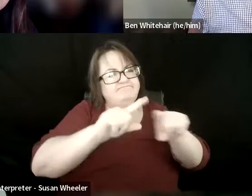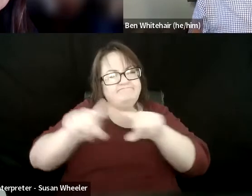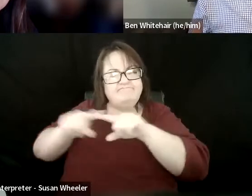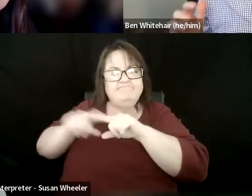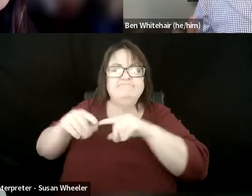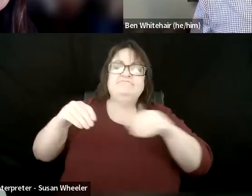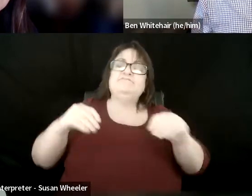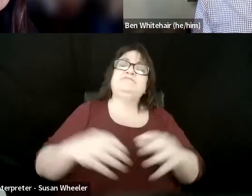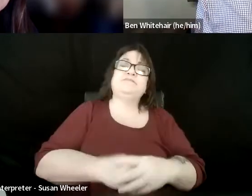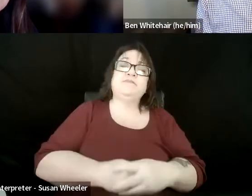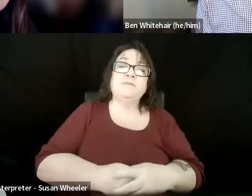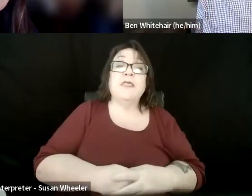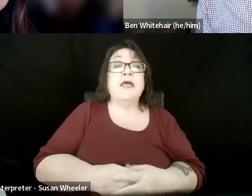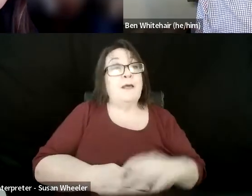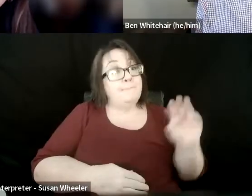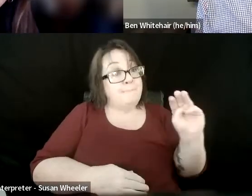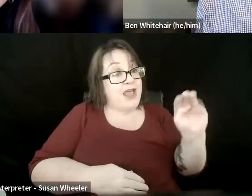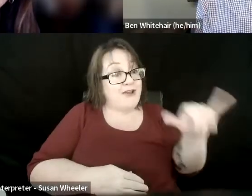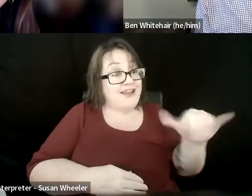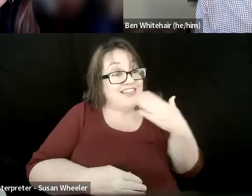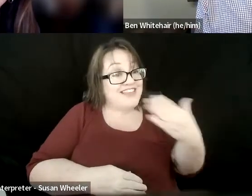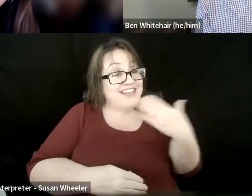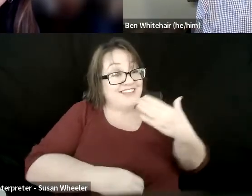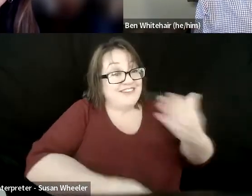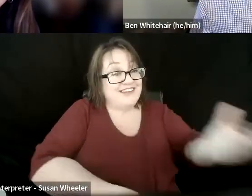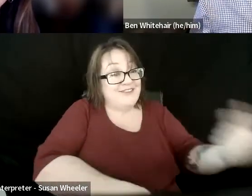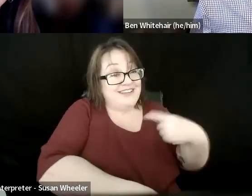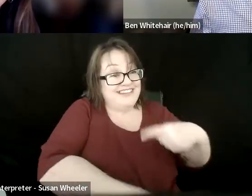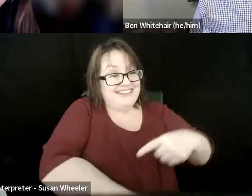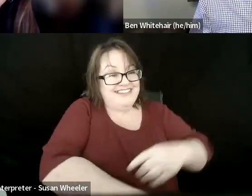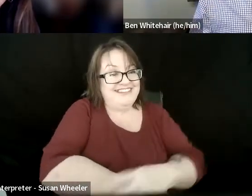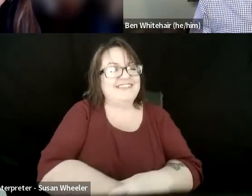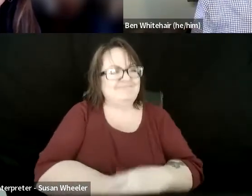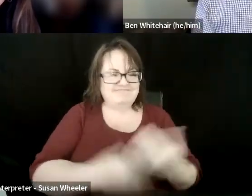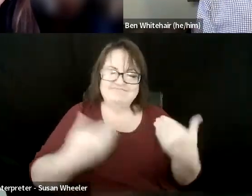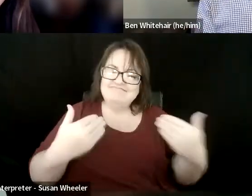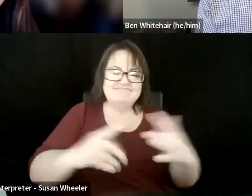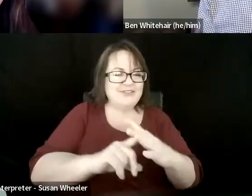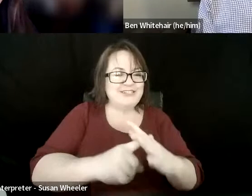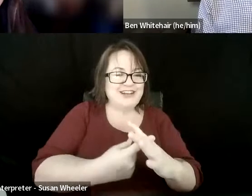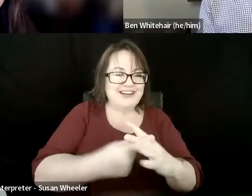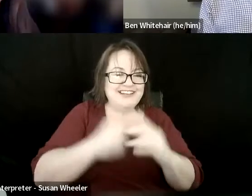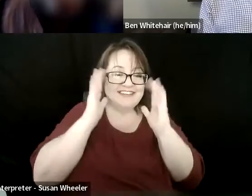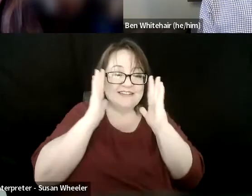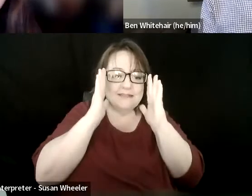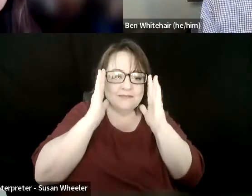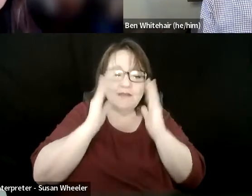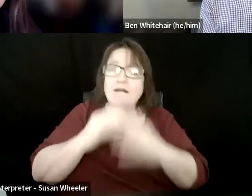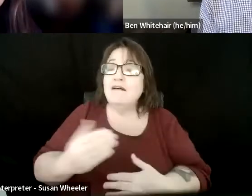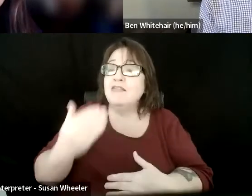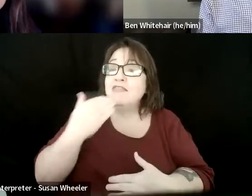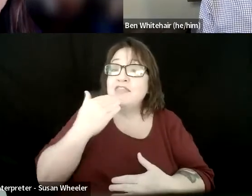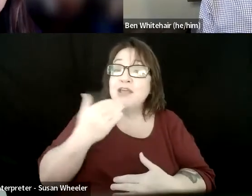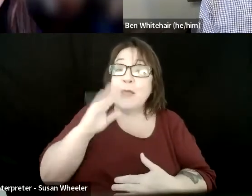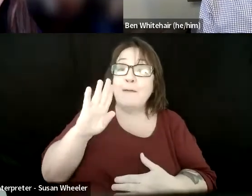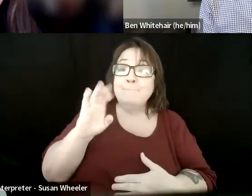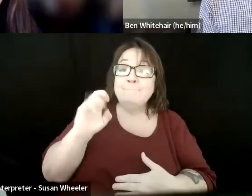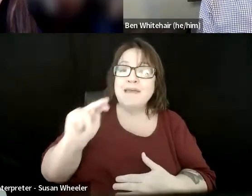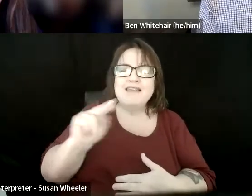Mary, so good to see you again, thank you so much for being here, let's get started. Thank you Ben, very happy to be here